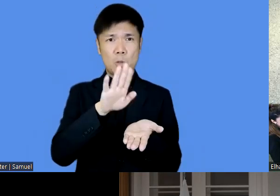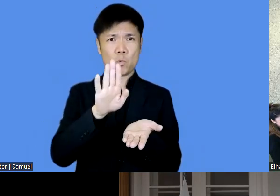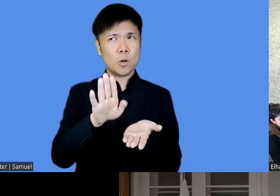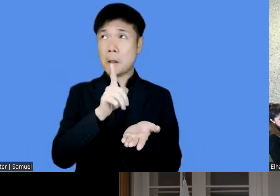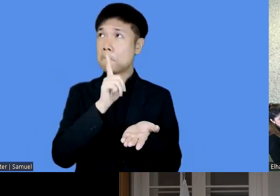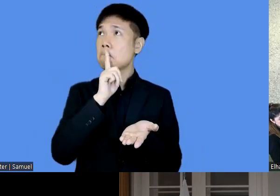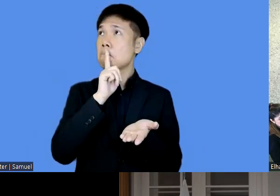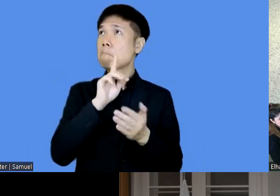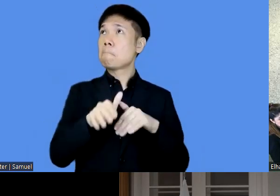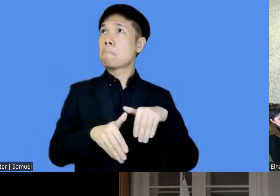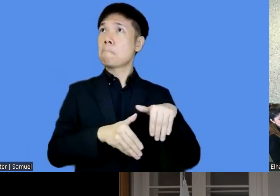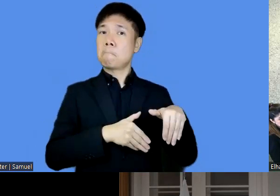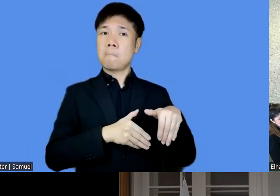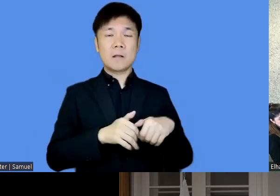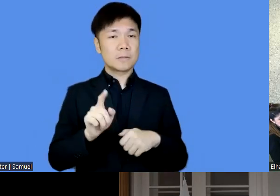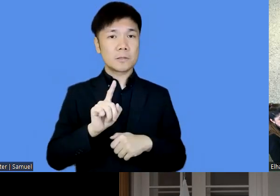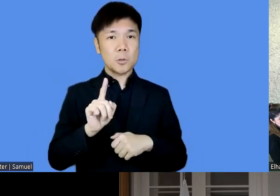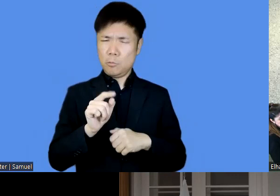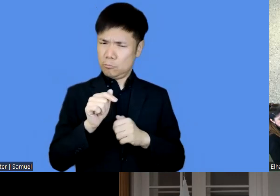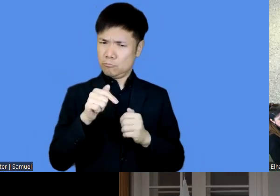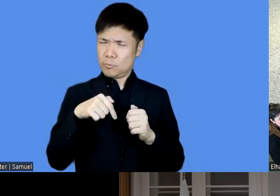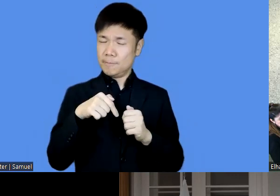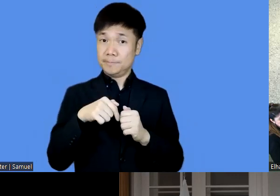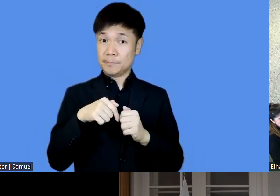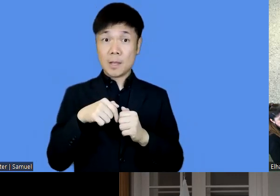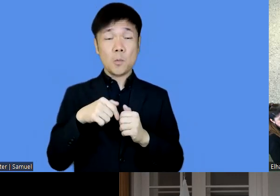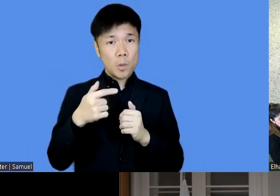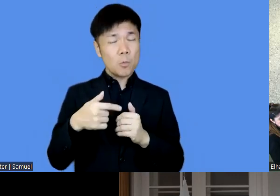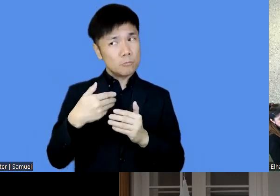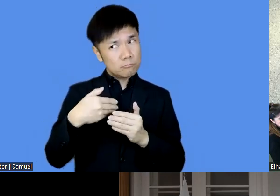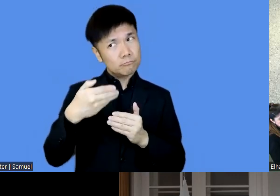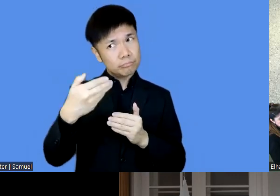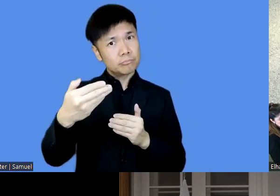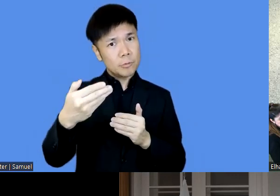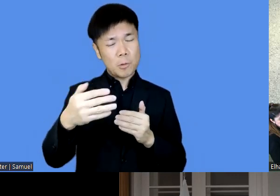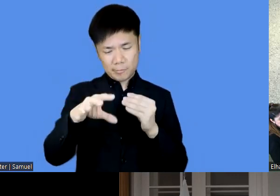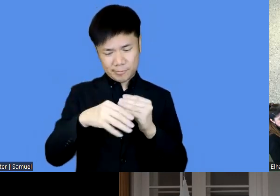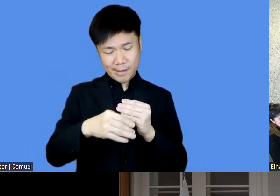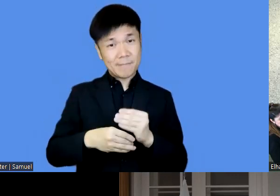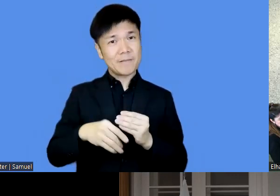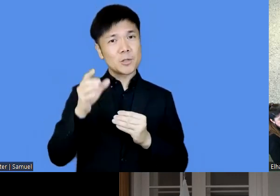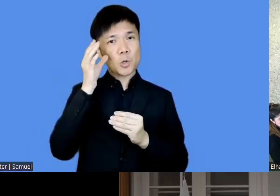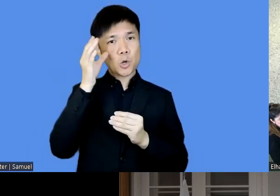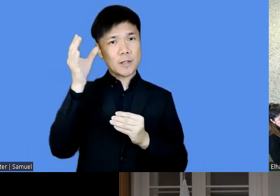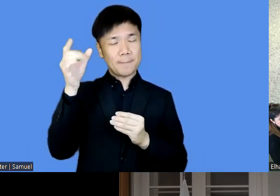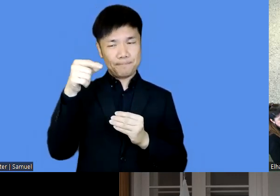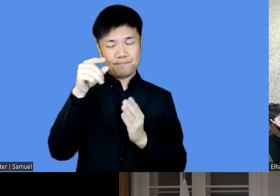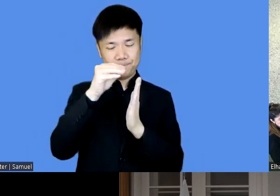more specific that has not found its way yet into the concept note, but that said, I'm